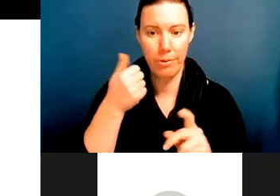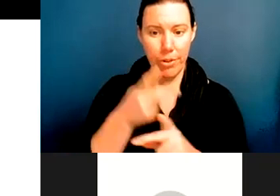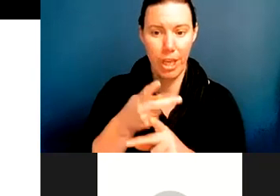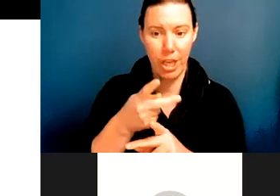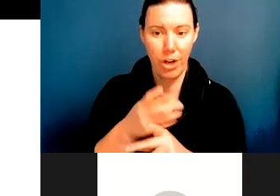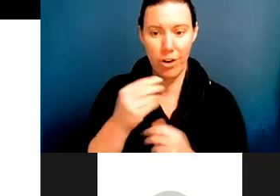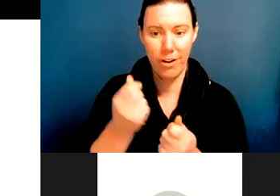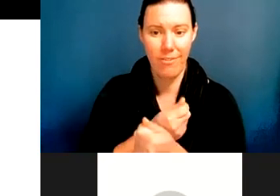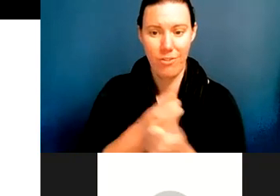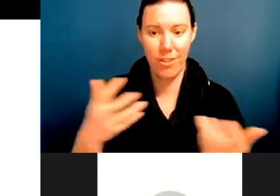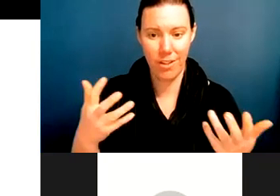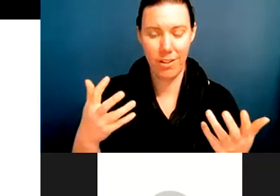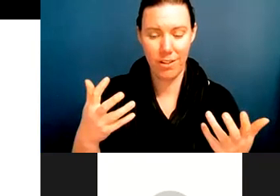Dental care, healthcare.